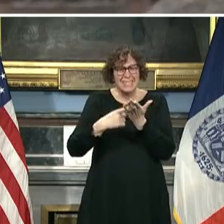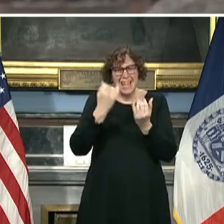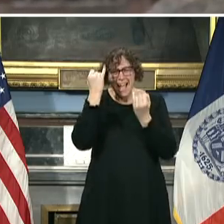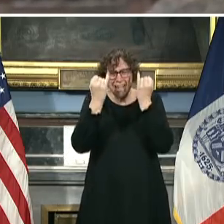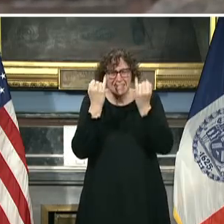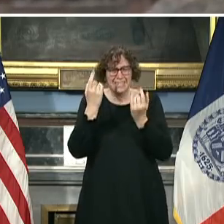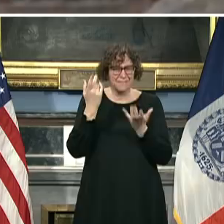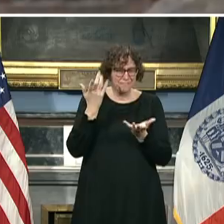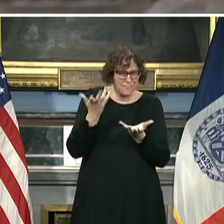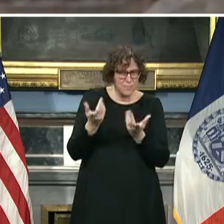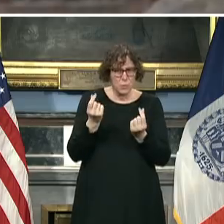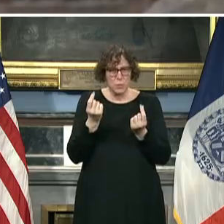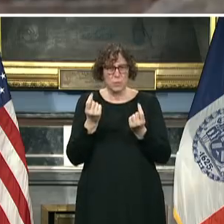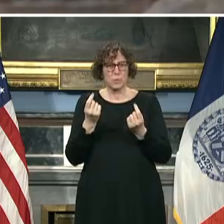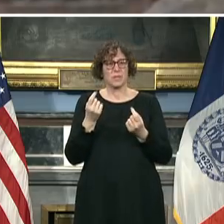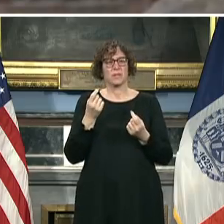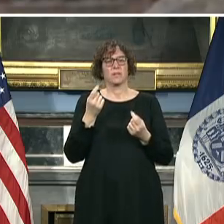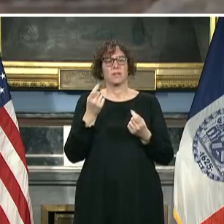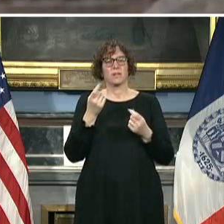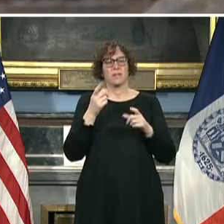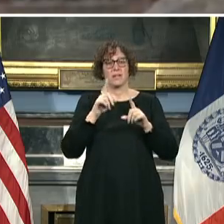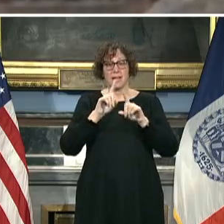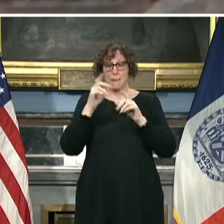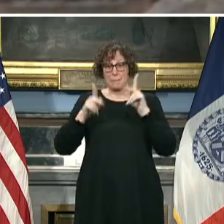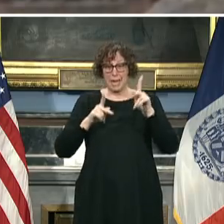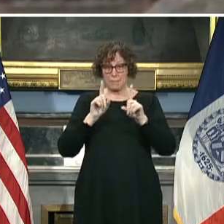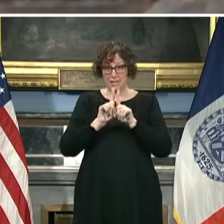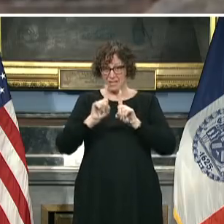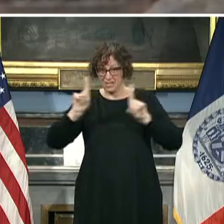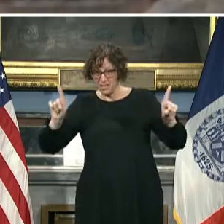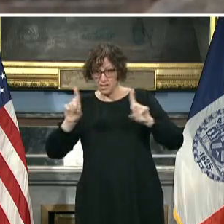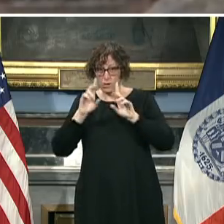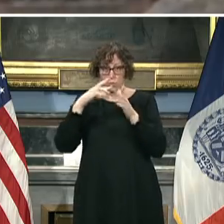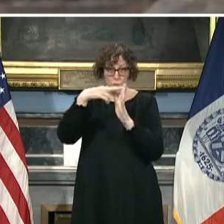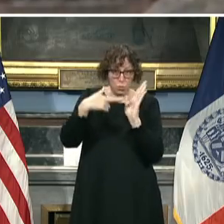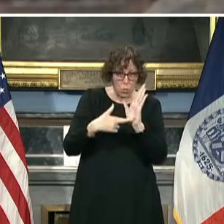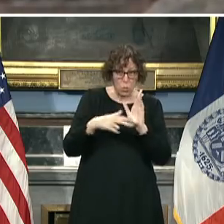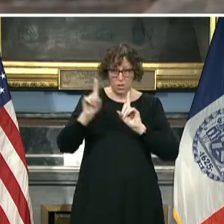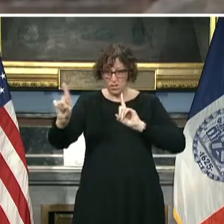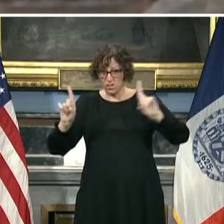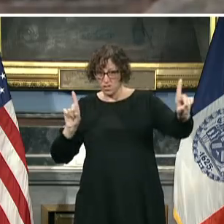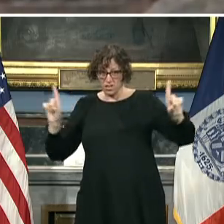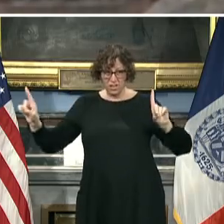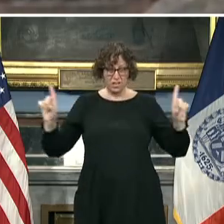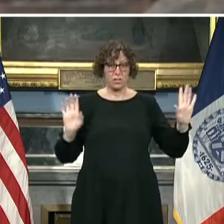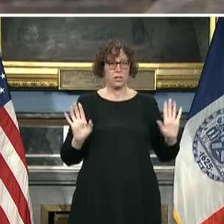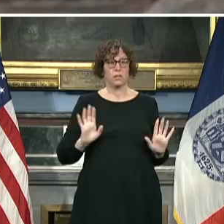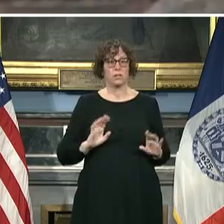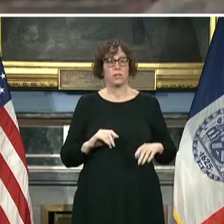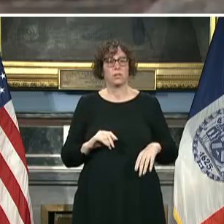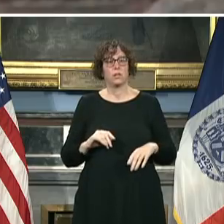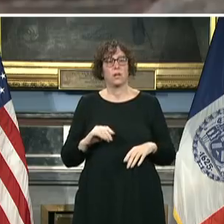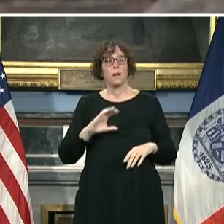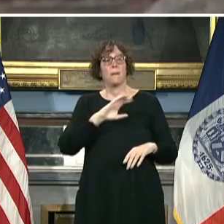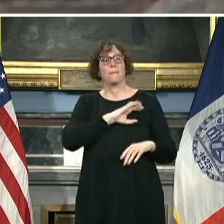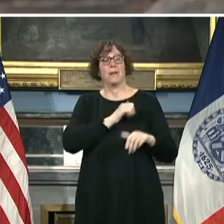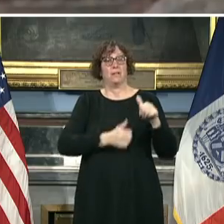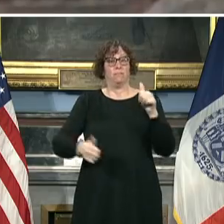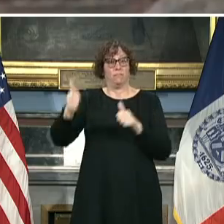ARE LOOKING AT SOCLIA SDITANCING AND COMPLIANCE, CONSISTENTLY REPORTS WE'RE